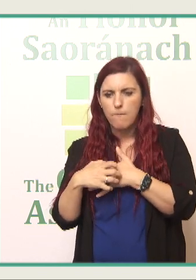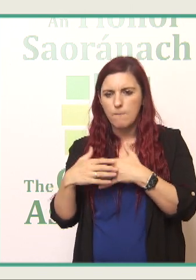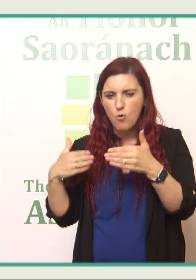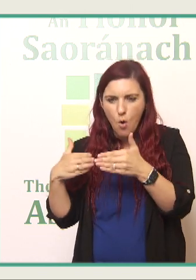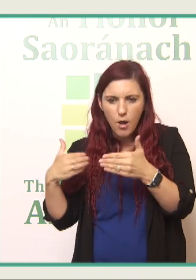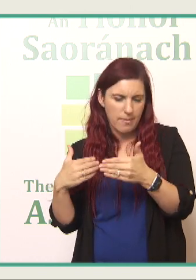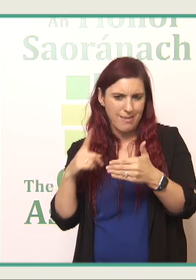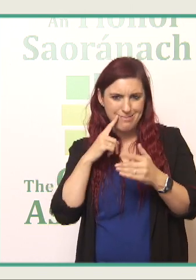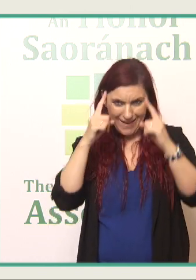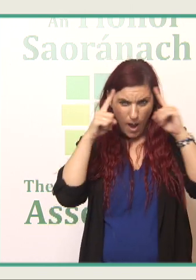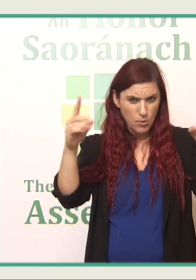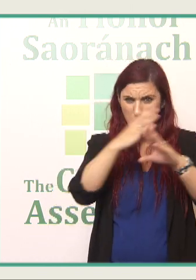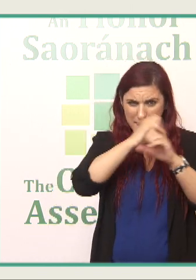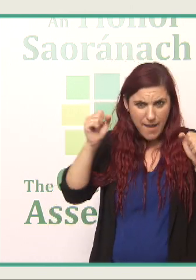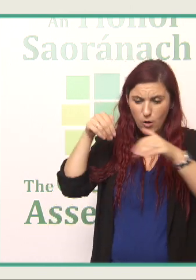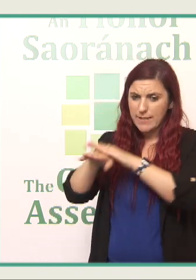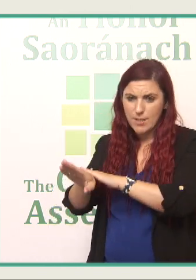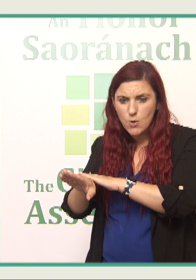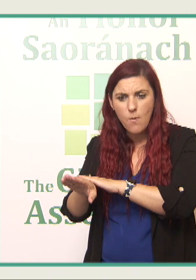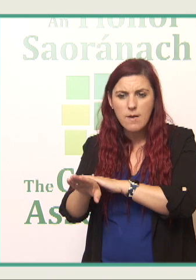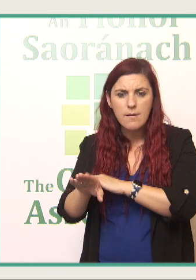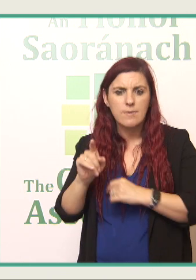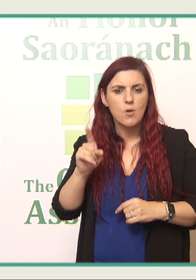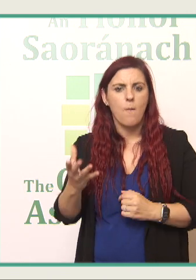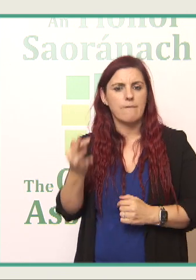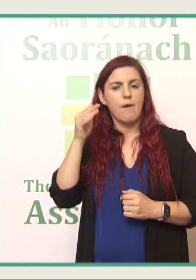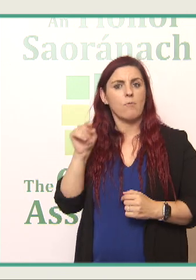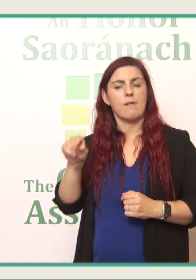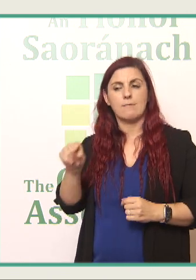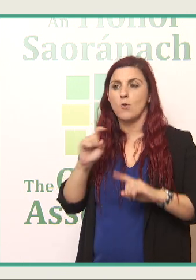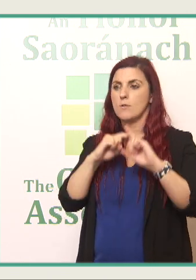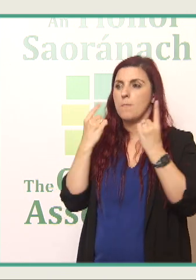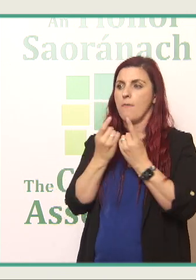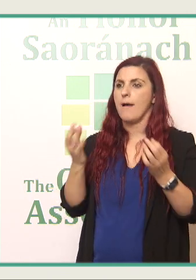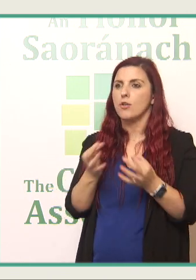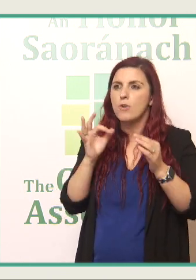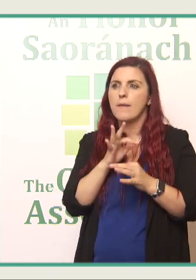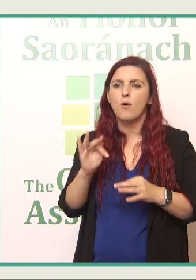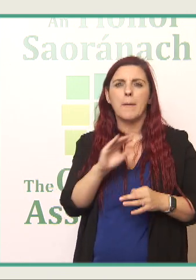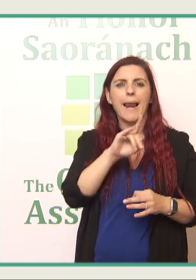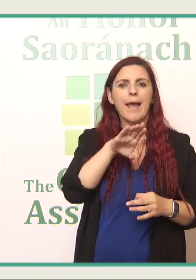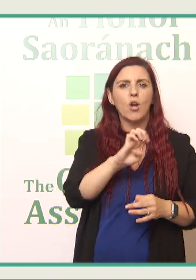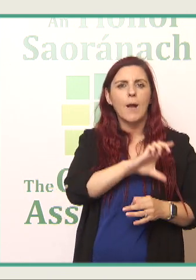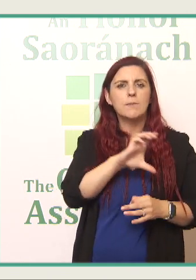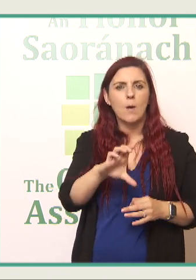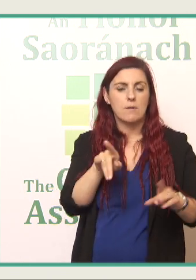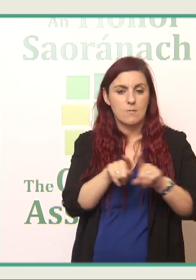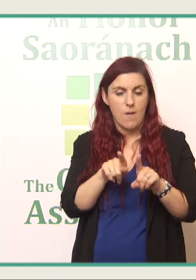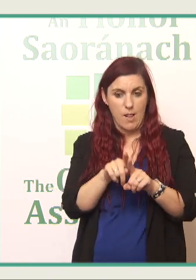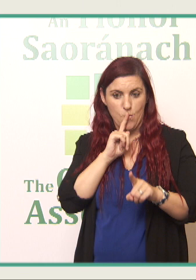is Left To Nature so we borrowed that phrase and with funny from the Department of Ag and from Clear counter Council we launched a little initiative called the Harris corner and we said